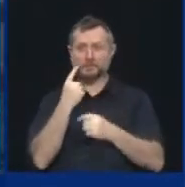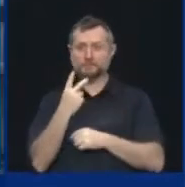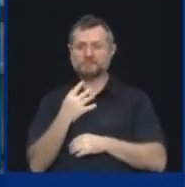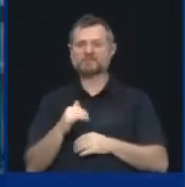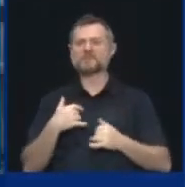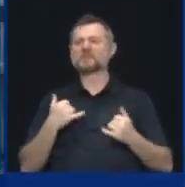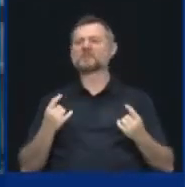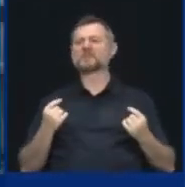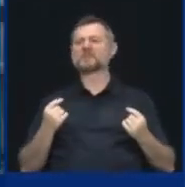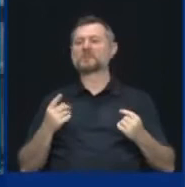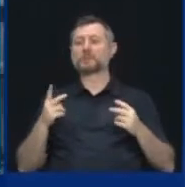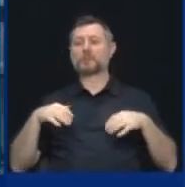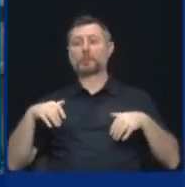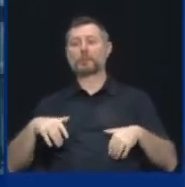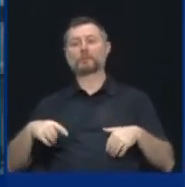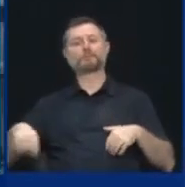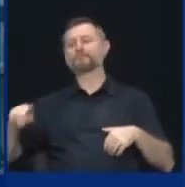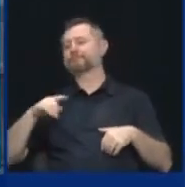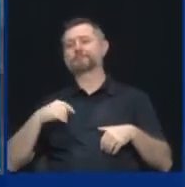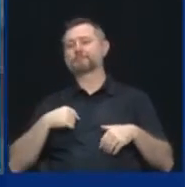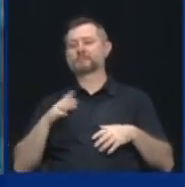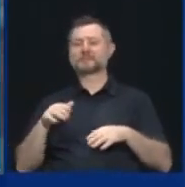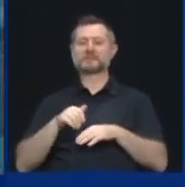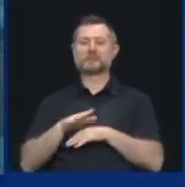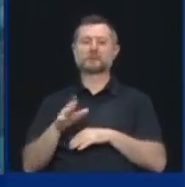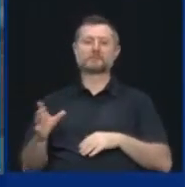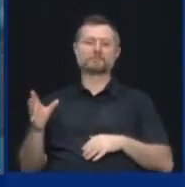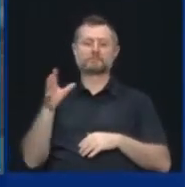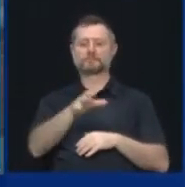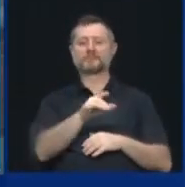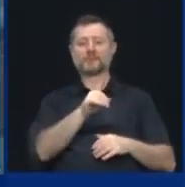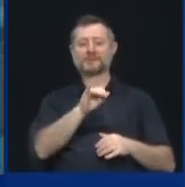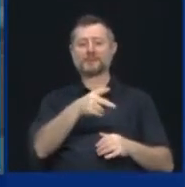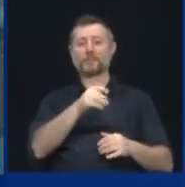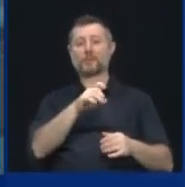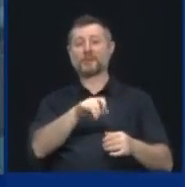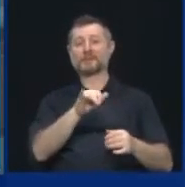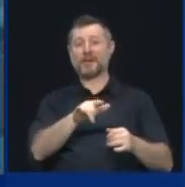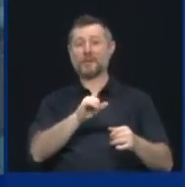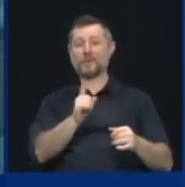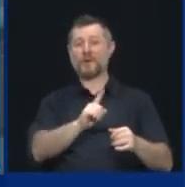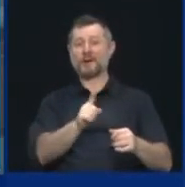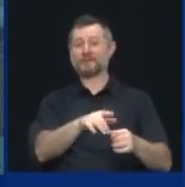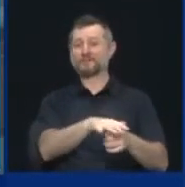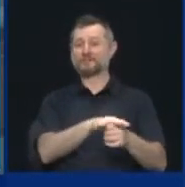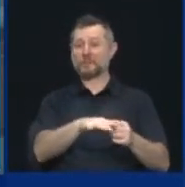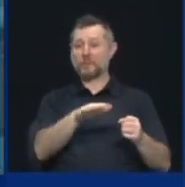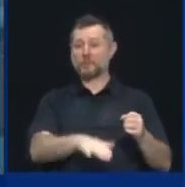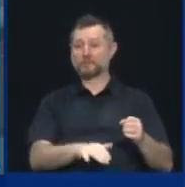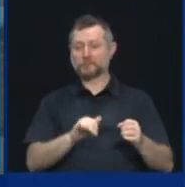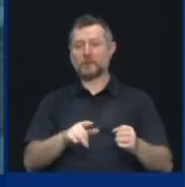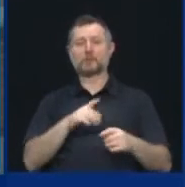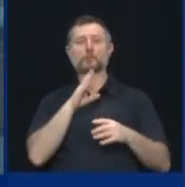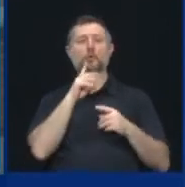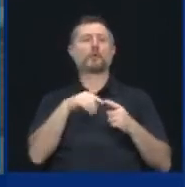READ -- REDEPLOY THOSE ASSETS TO THESE ZIP CODES BECAUSE THAT IS WHERE IT CAN MAKE A DIFFERENCE.